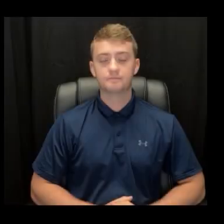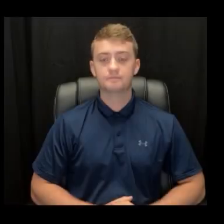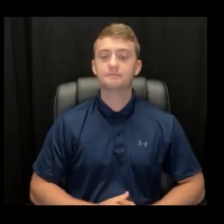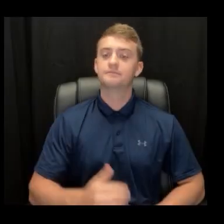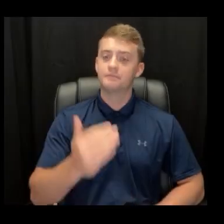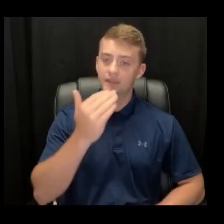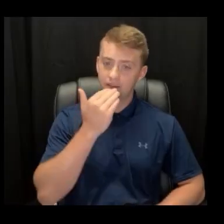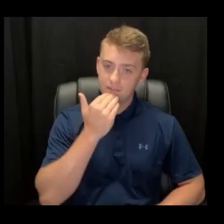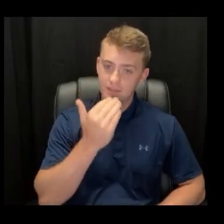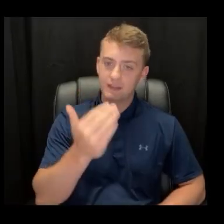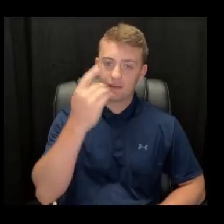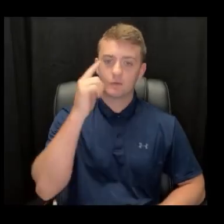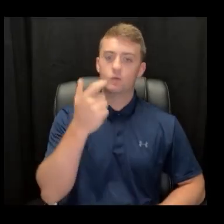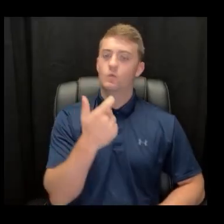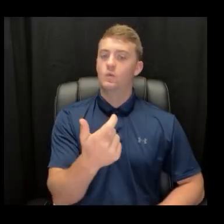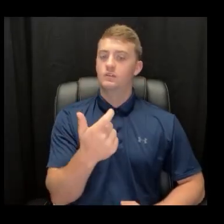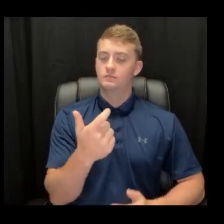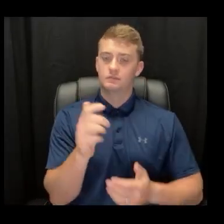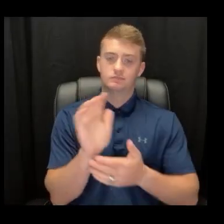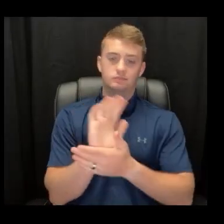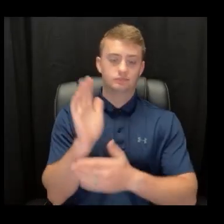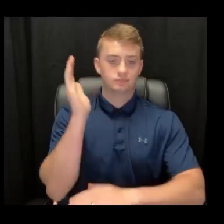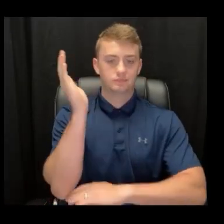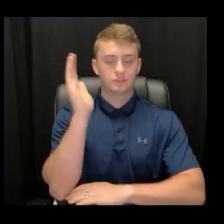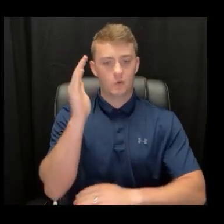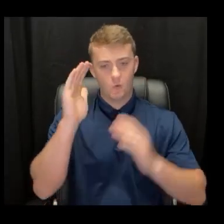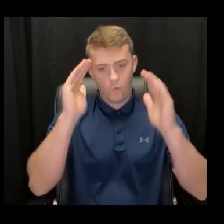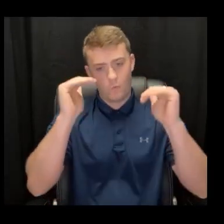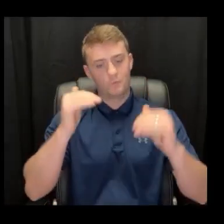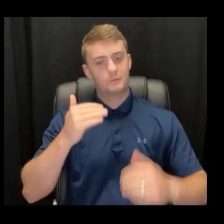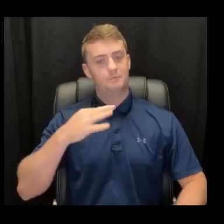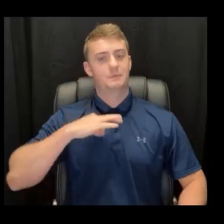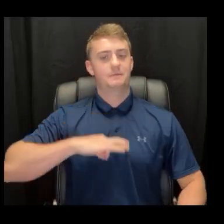Thank you for listening to this module. We hope this has been beneficial.